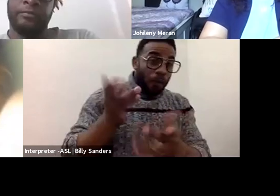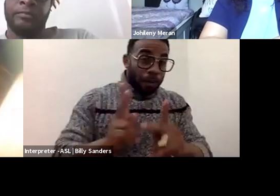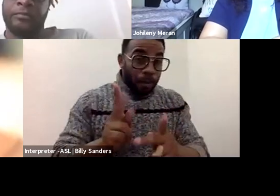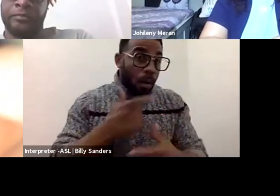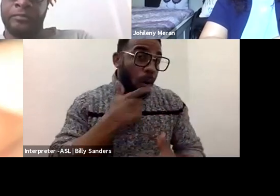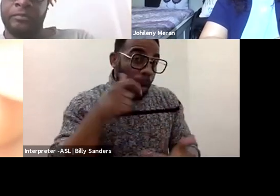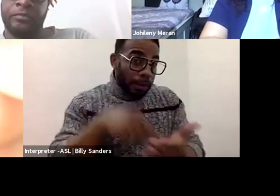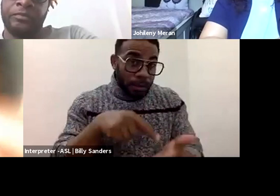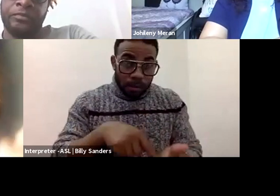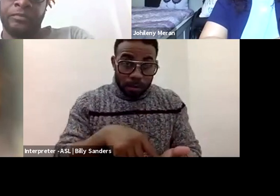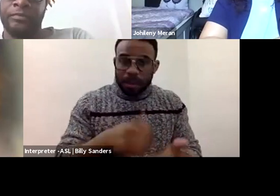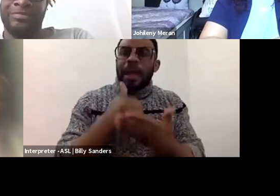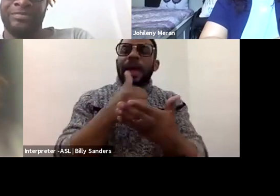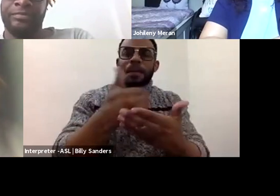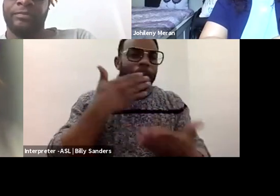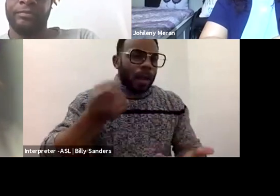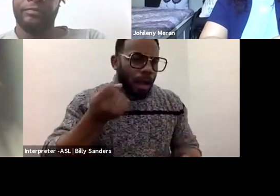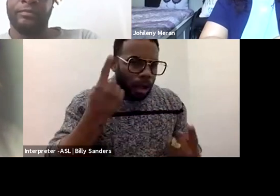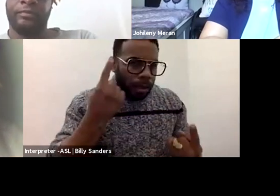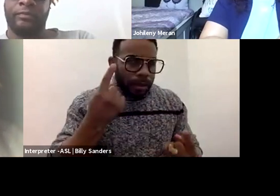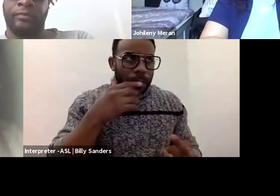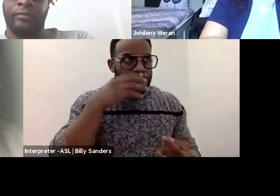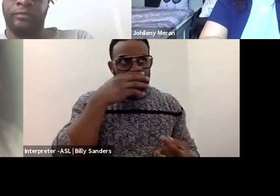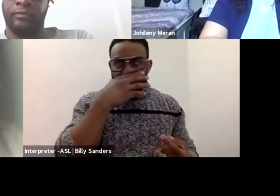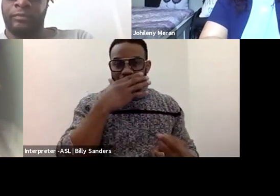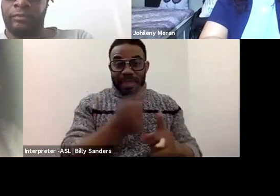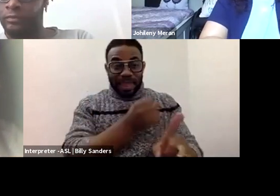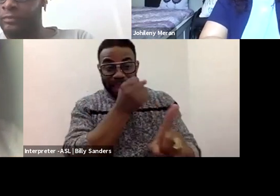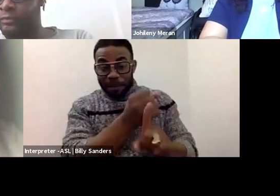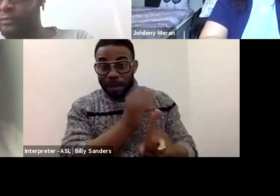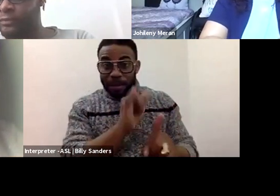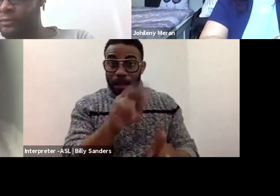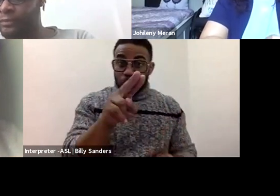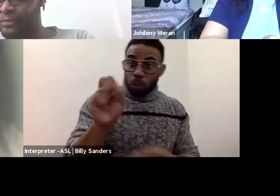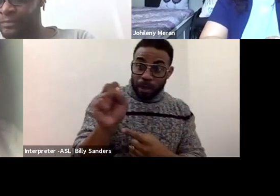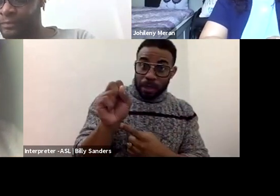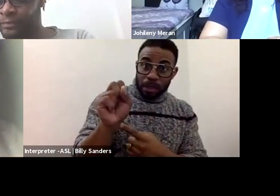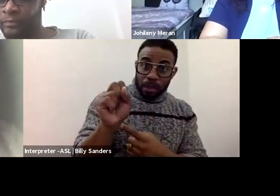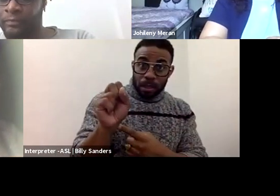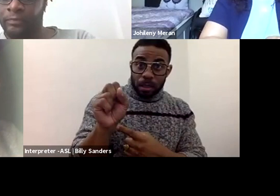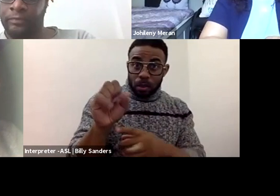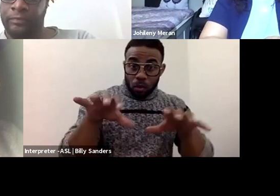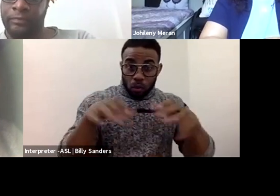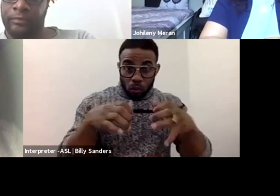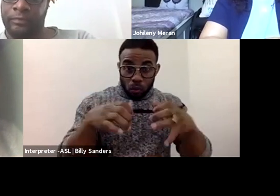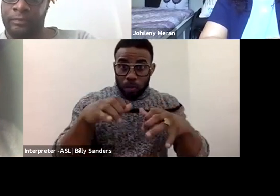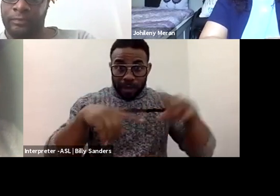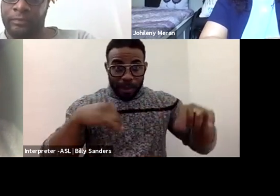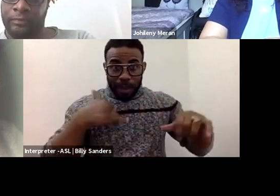this to help them better understand the impact that the US group dynamic has on one's time Abroad?